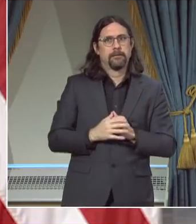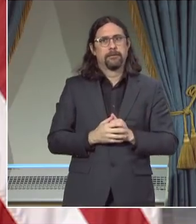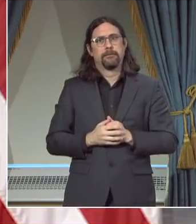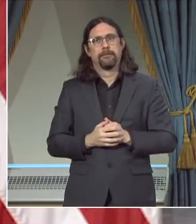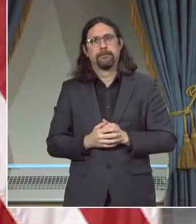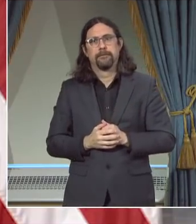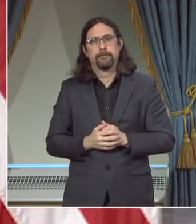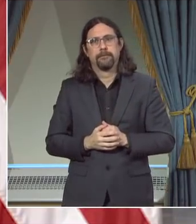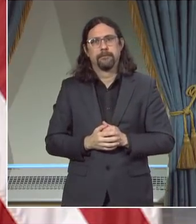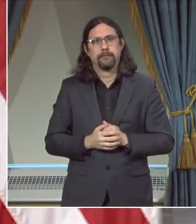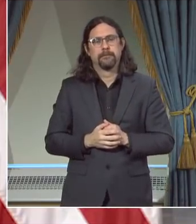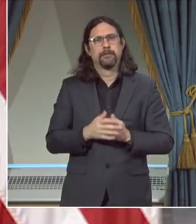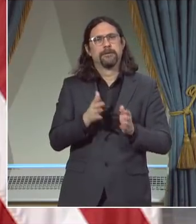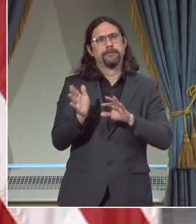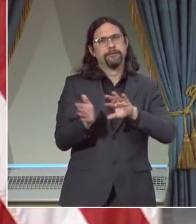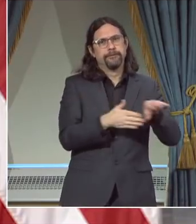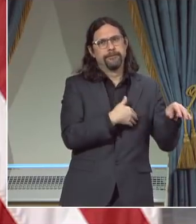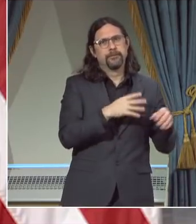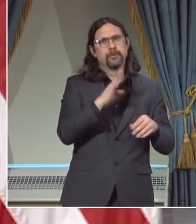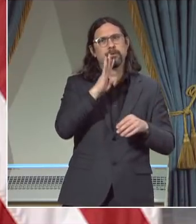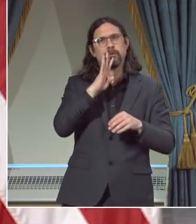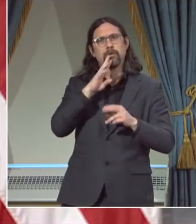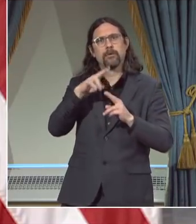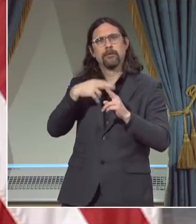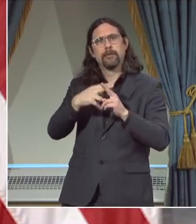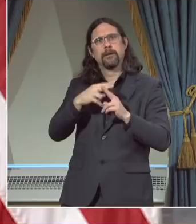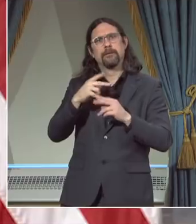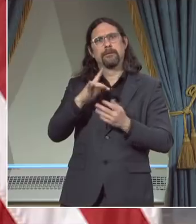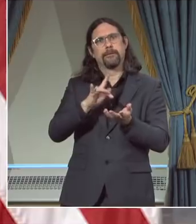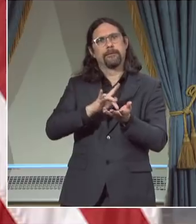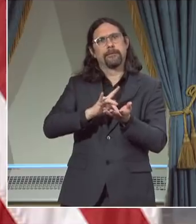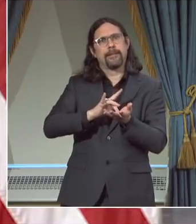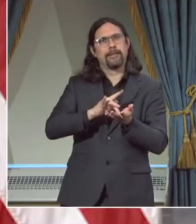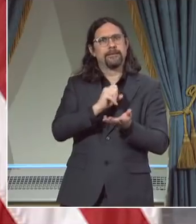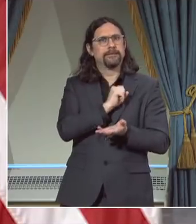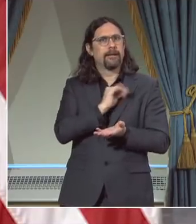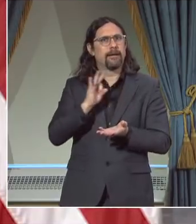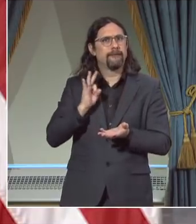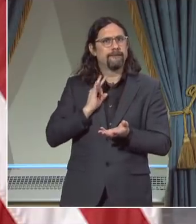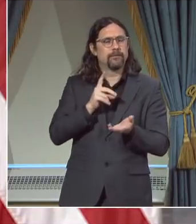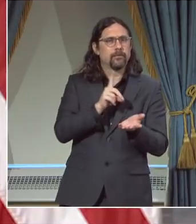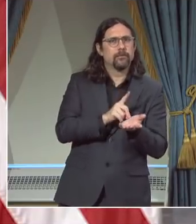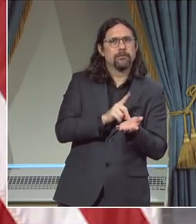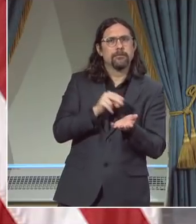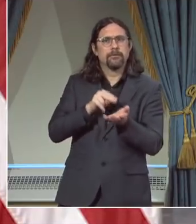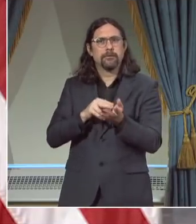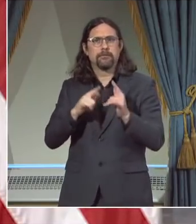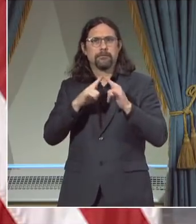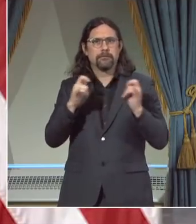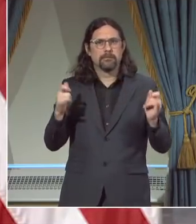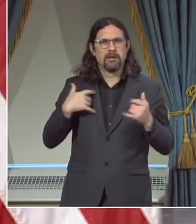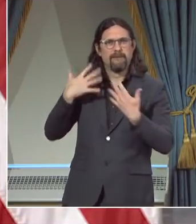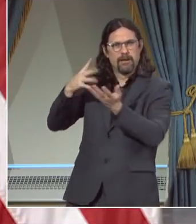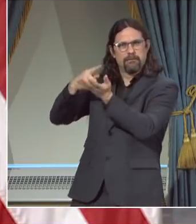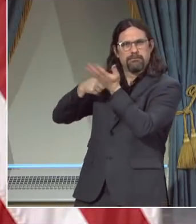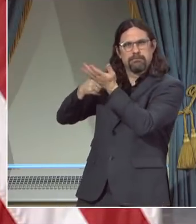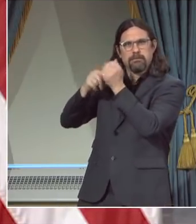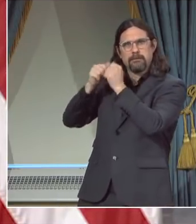AND BEYOND AND CERTAINLY THE MEDICAL PERSONNEL WHICH I TALKED TO THE PRESIDENT ABOUT REPEATEDLY AND TO THE